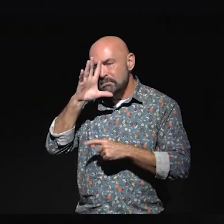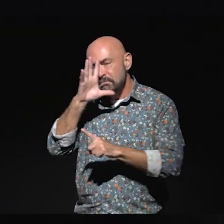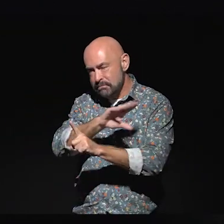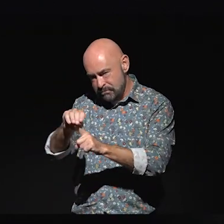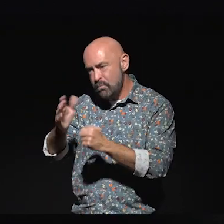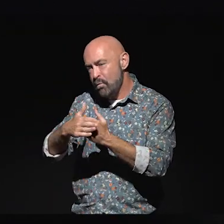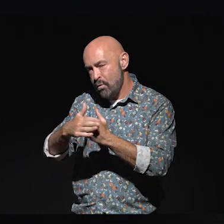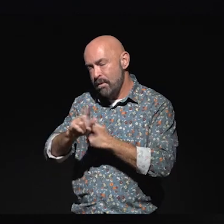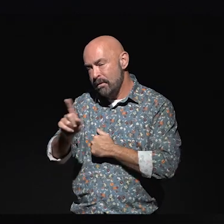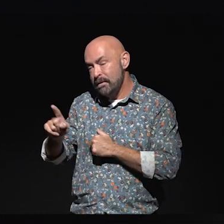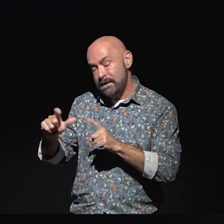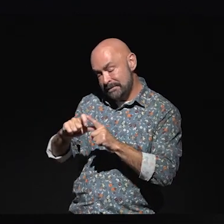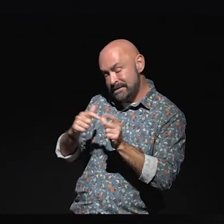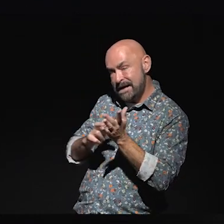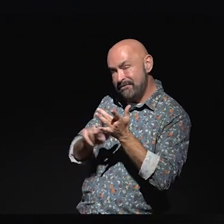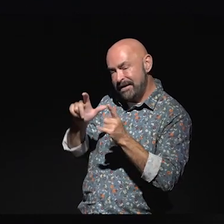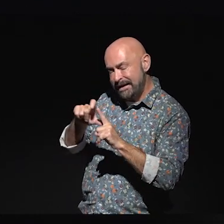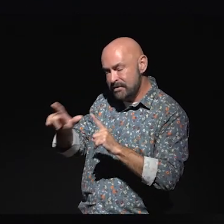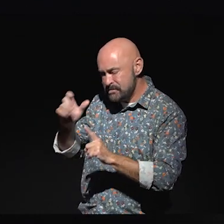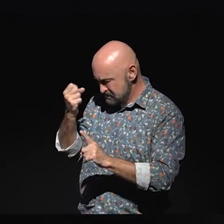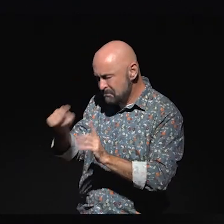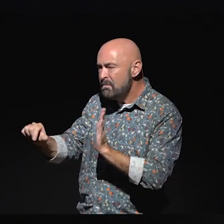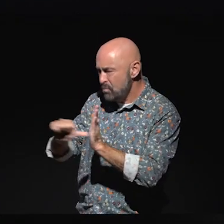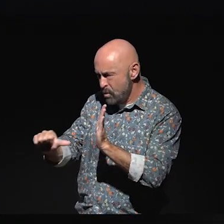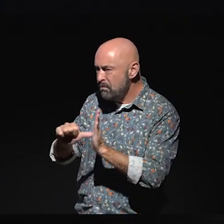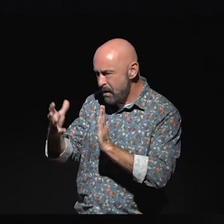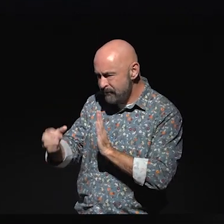of what David saw as his problems with this young student.